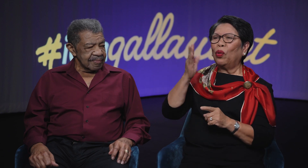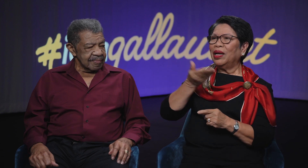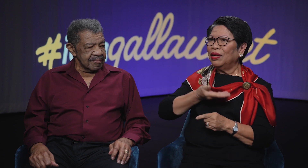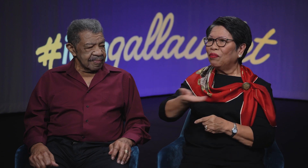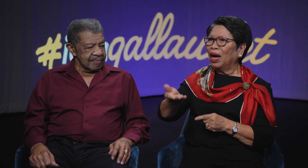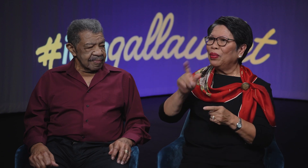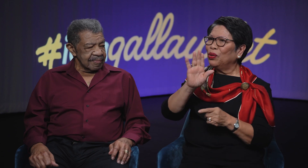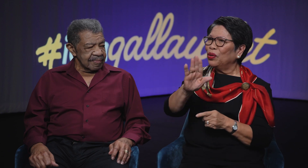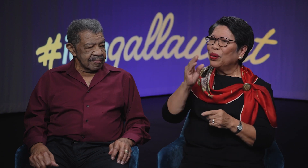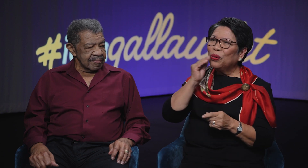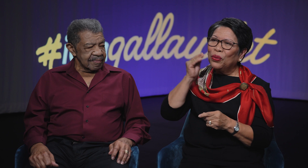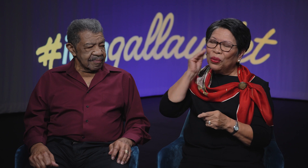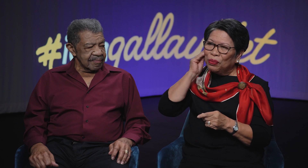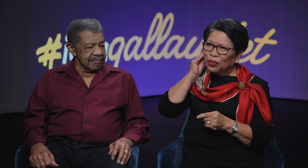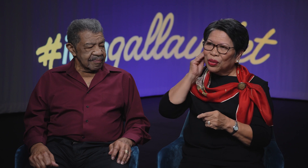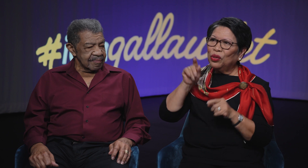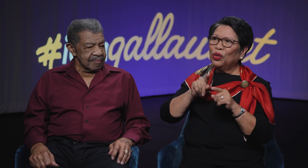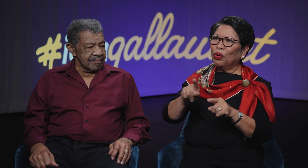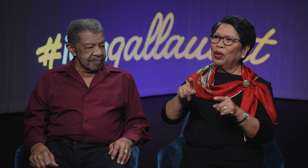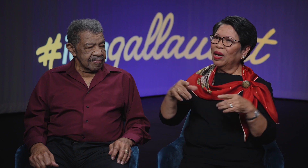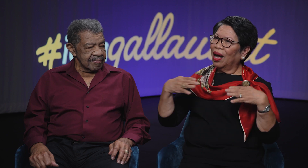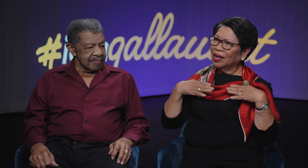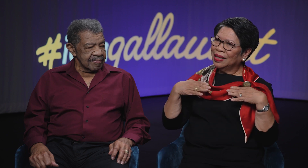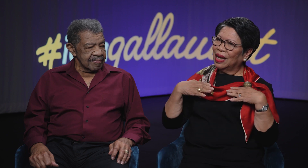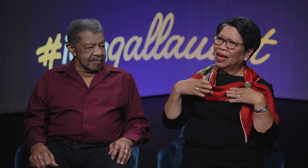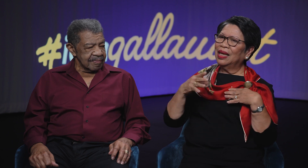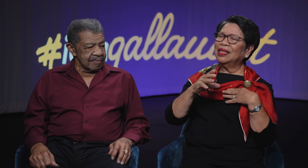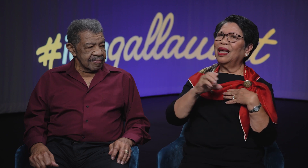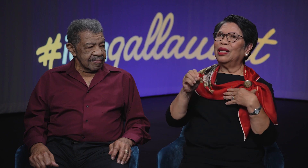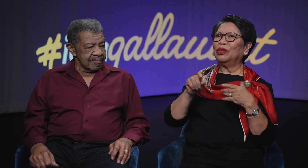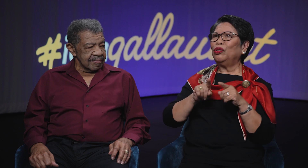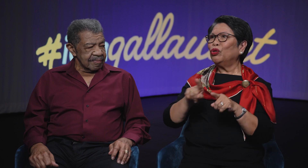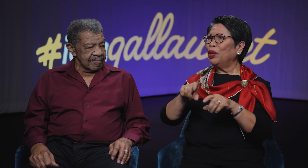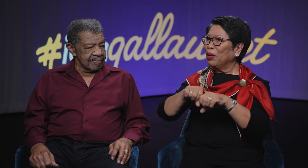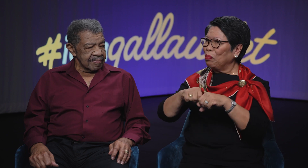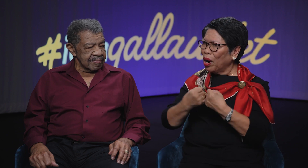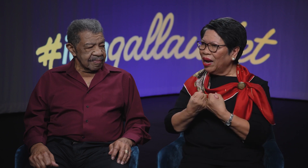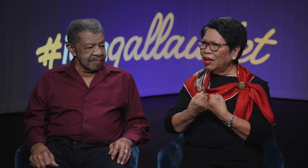would invite me to their homes during holidays and during breaks.